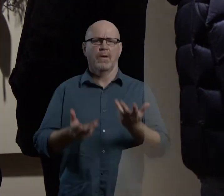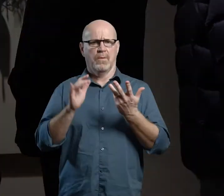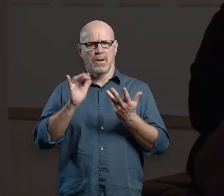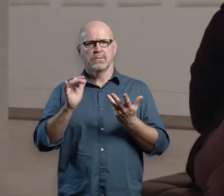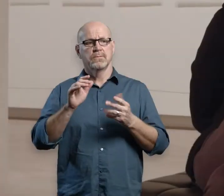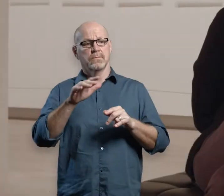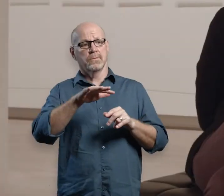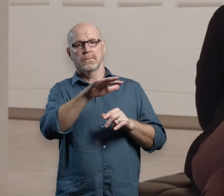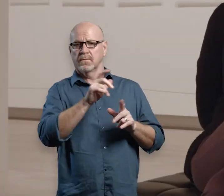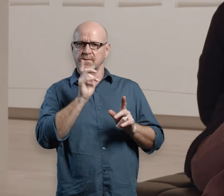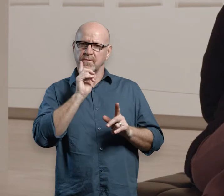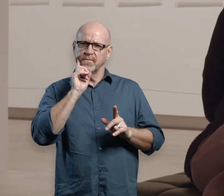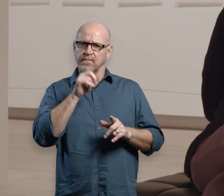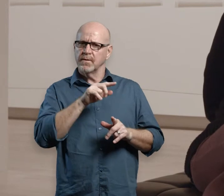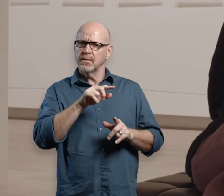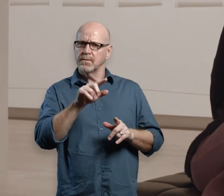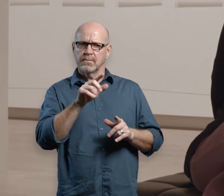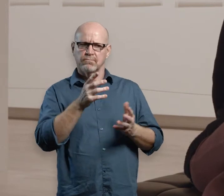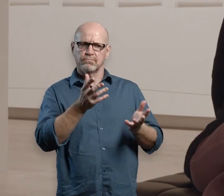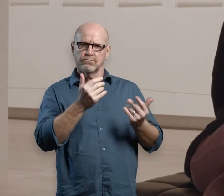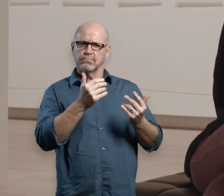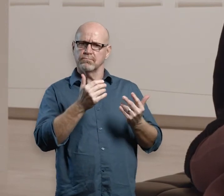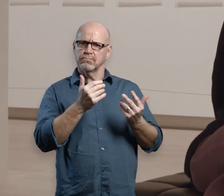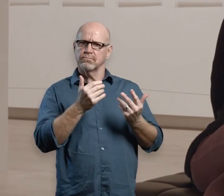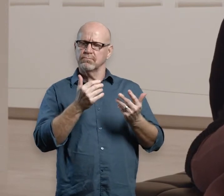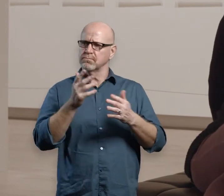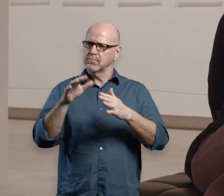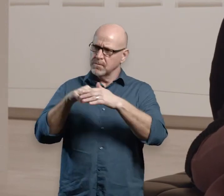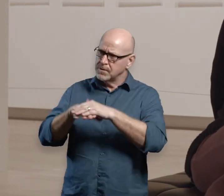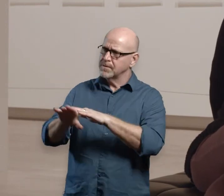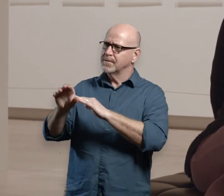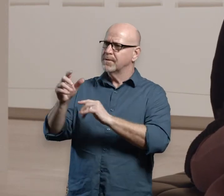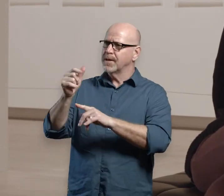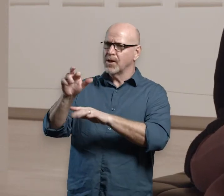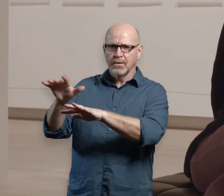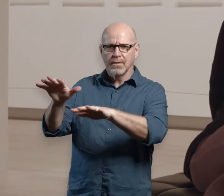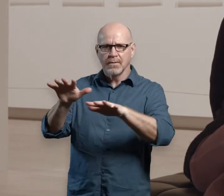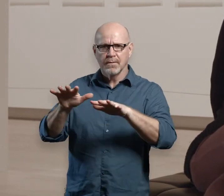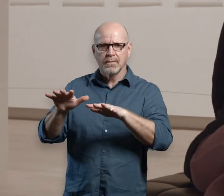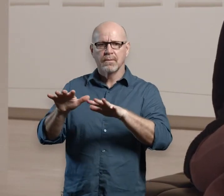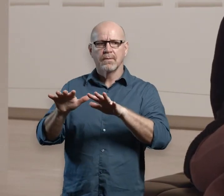I want deaf people to come in and…first of all I want deaf people to find out about